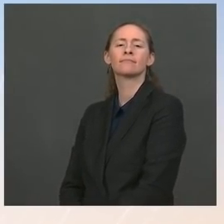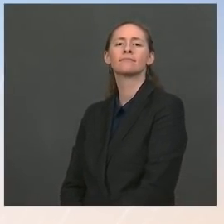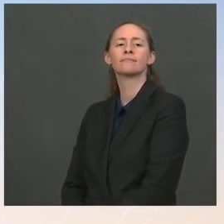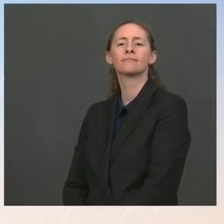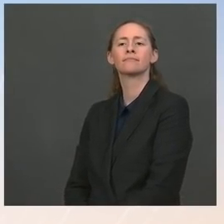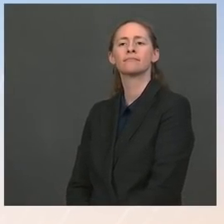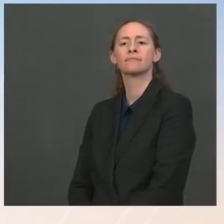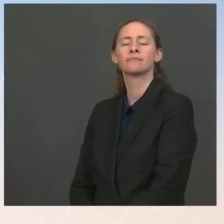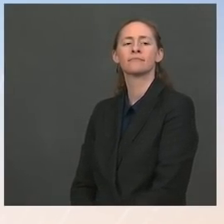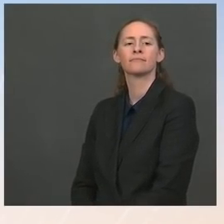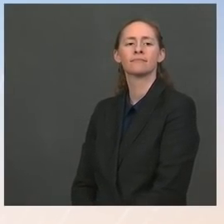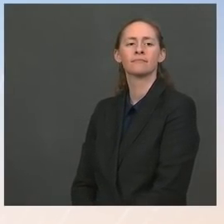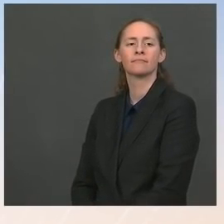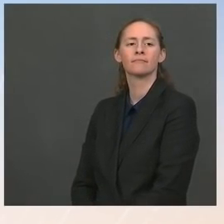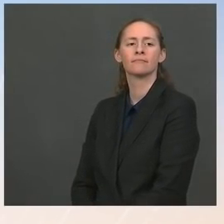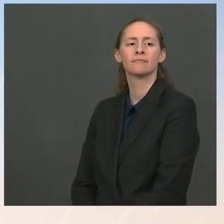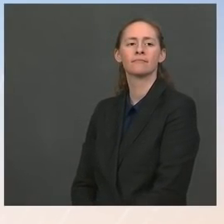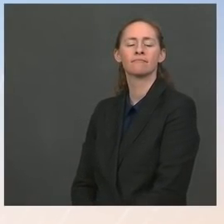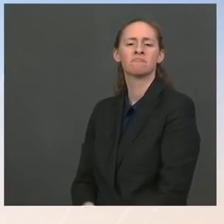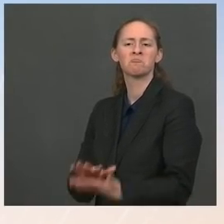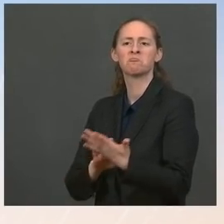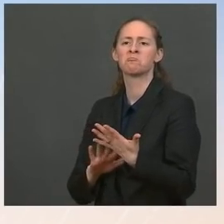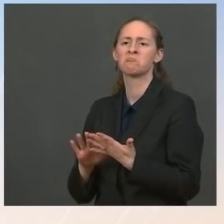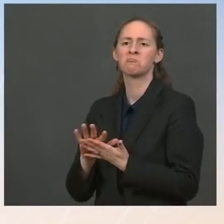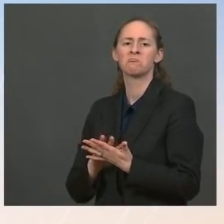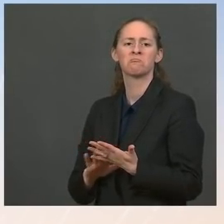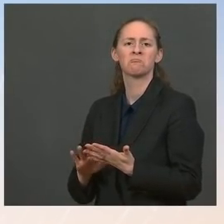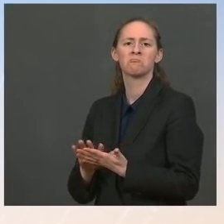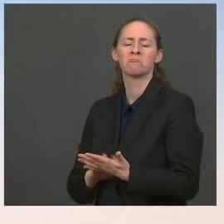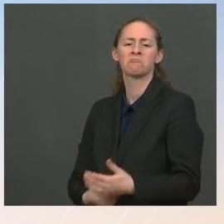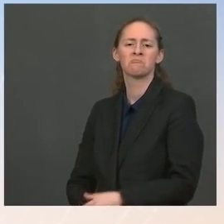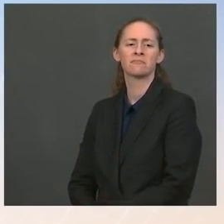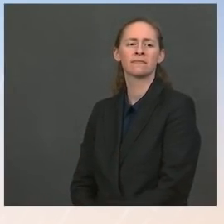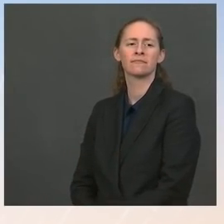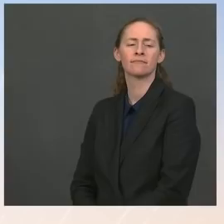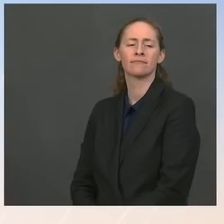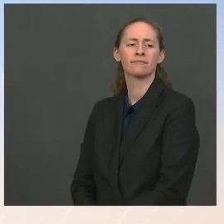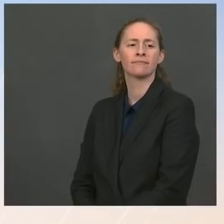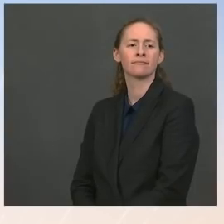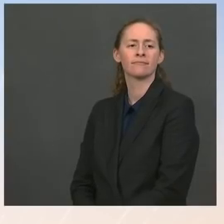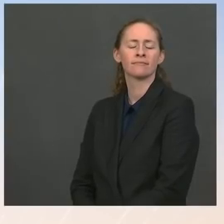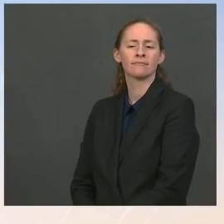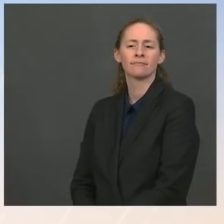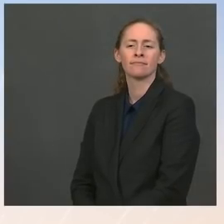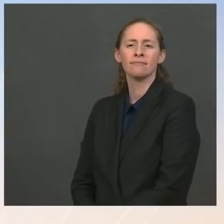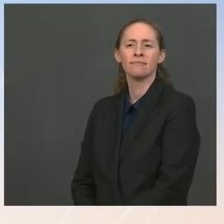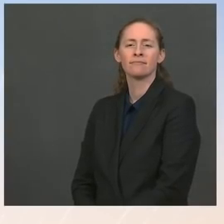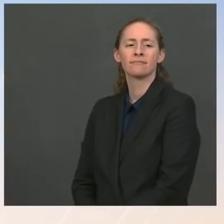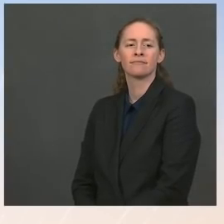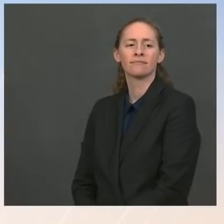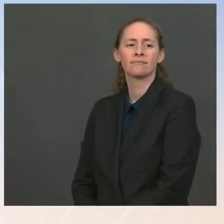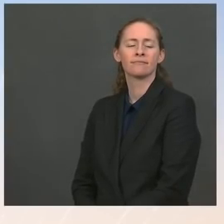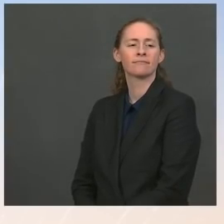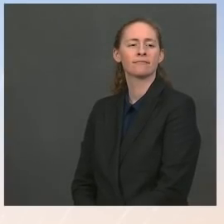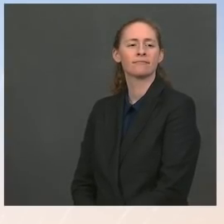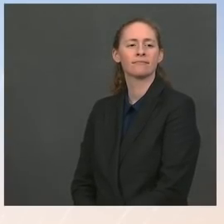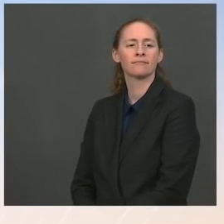you gave about the vaccine mandate for federal employees? You said agencies will release their vaccination rates once the process is completed.